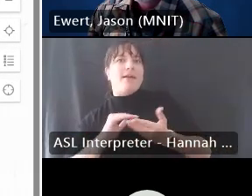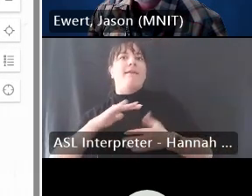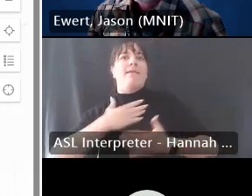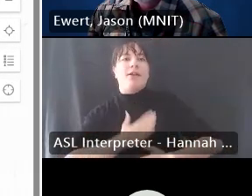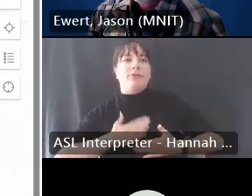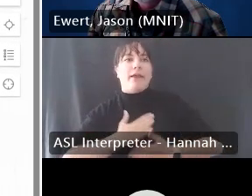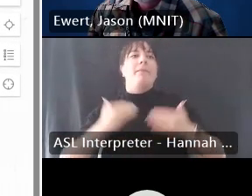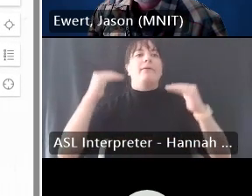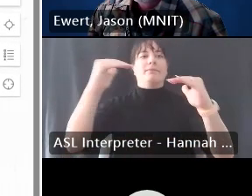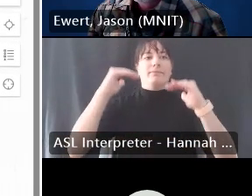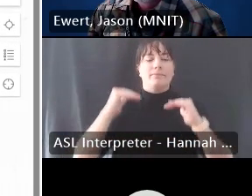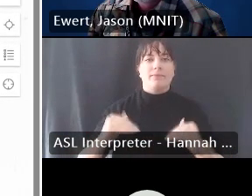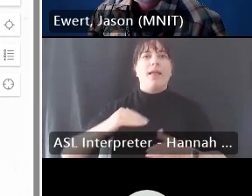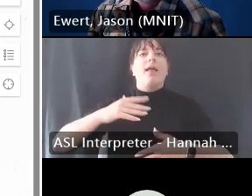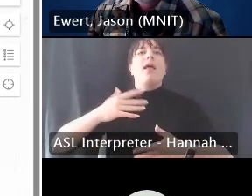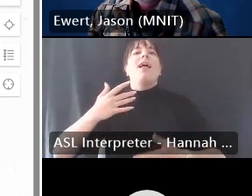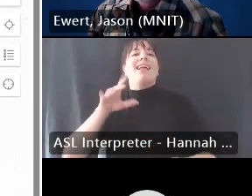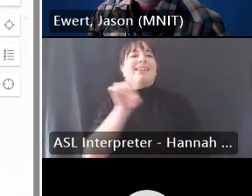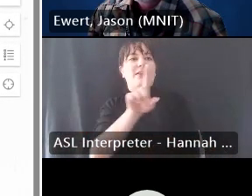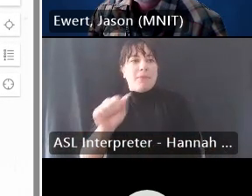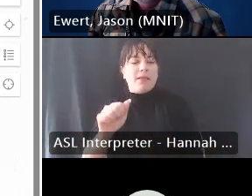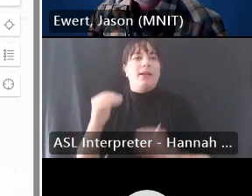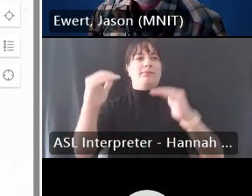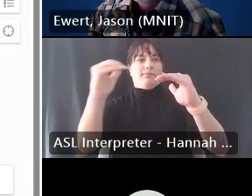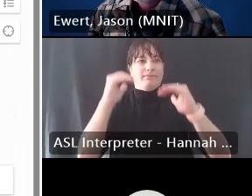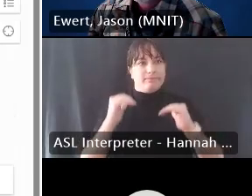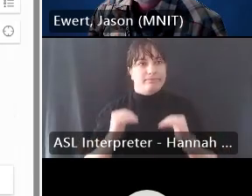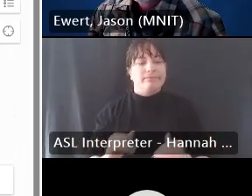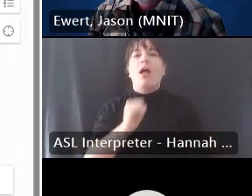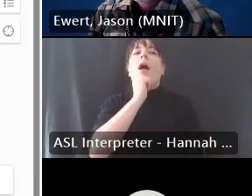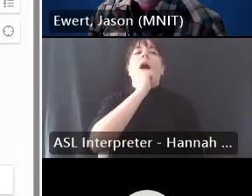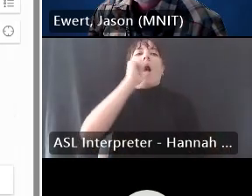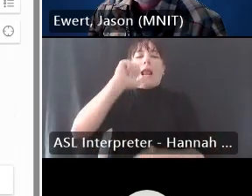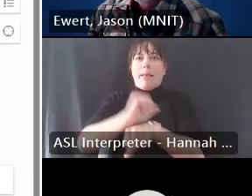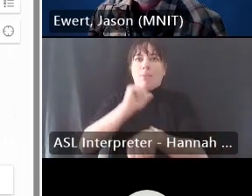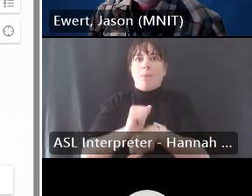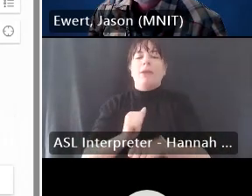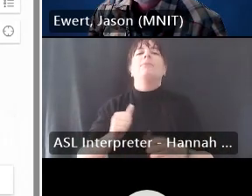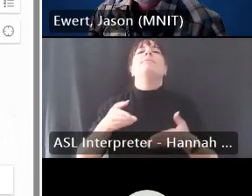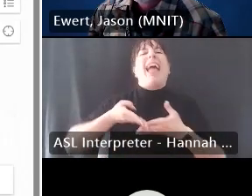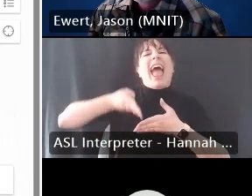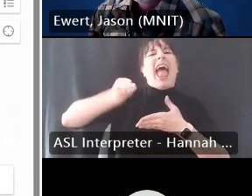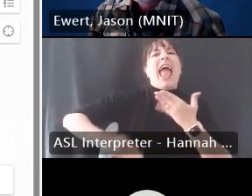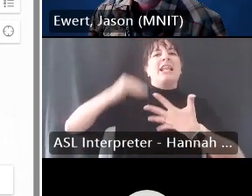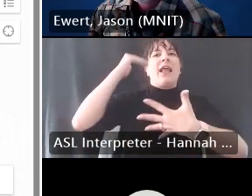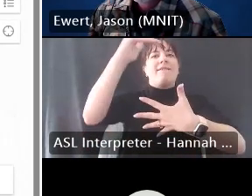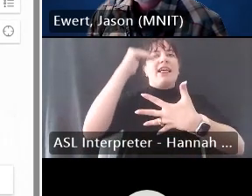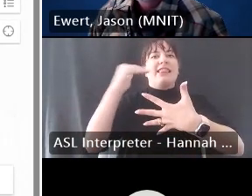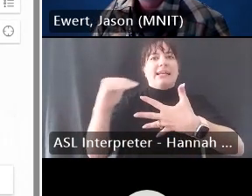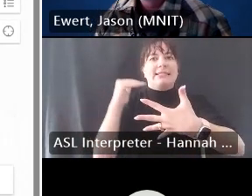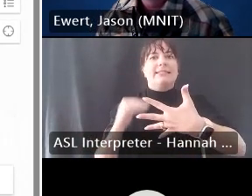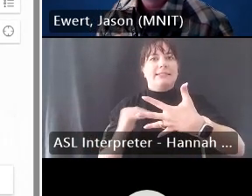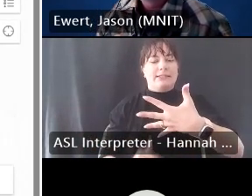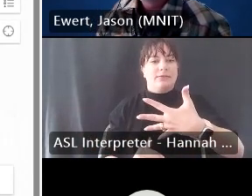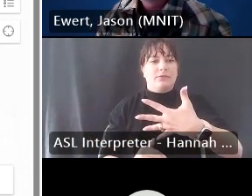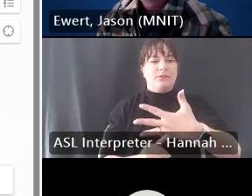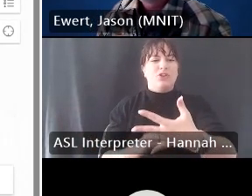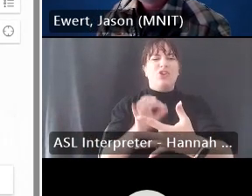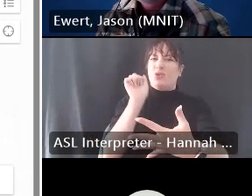button. Open the Unemployment stressor overview button. List end. And that tells me I'm at the end of the list.